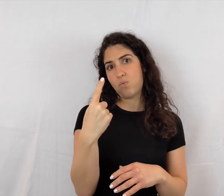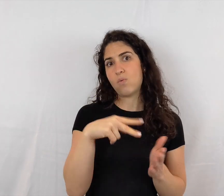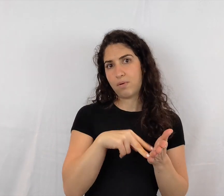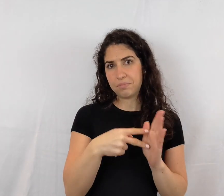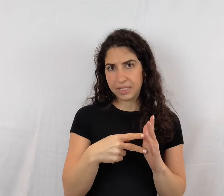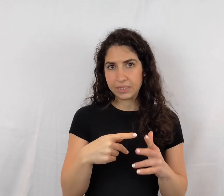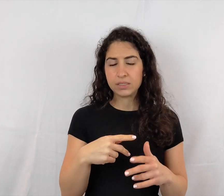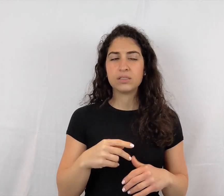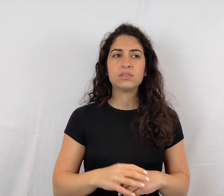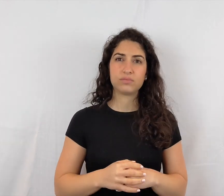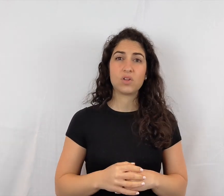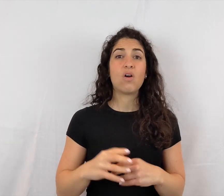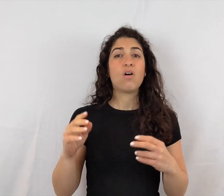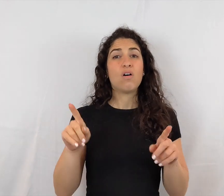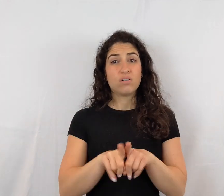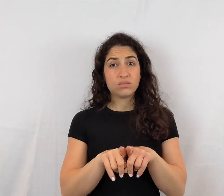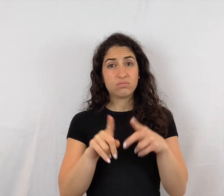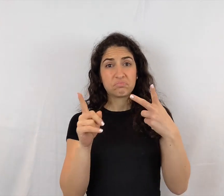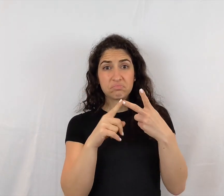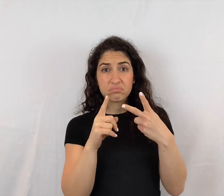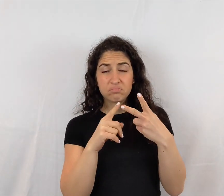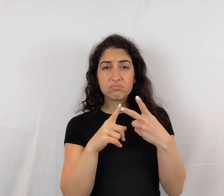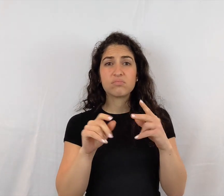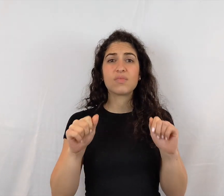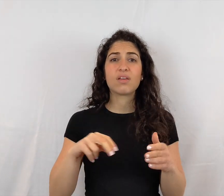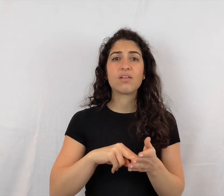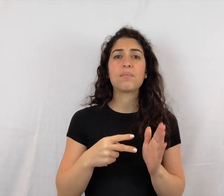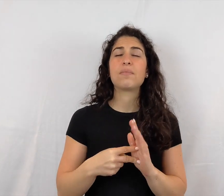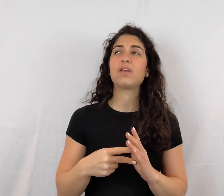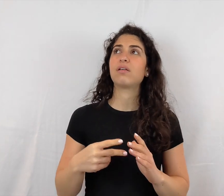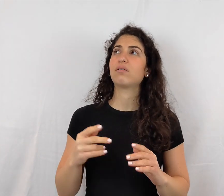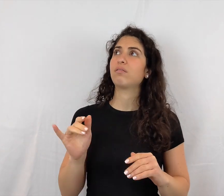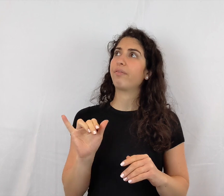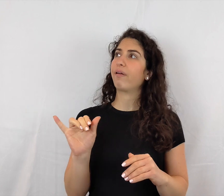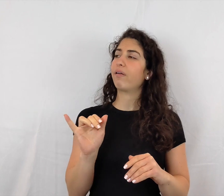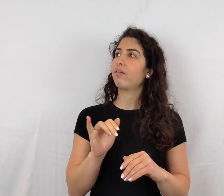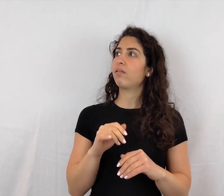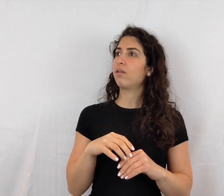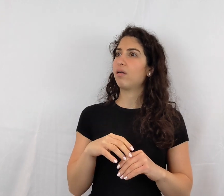So that's one meaning. It can also mean like ...